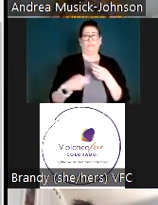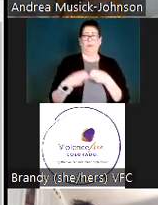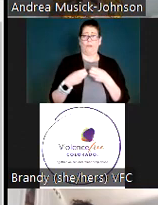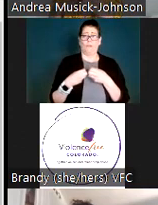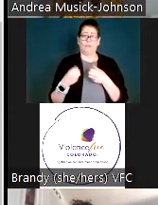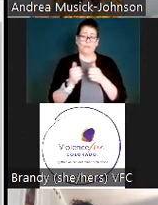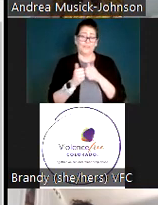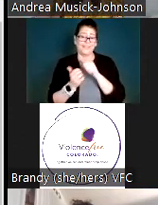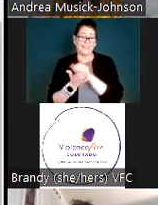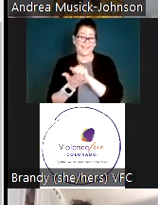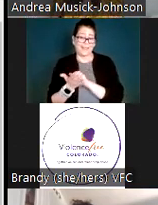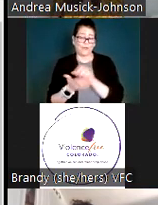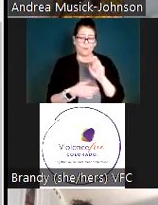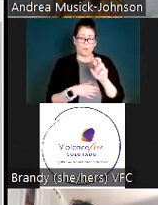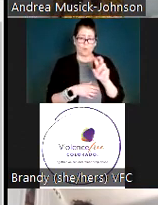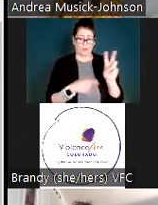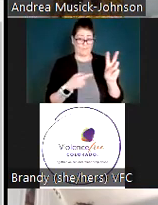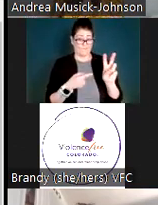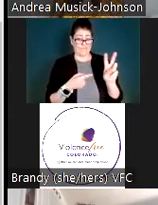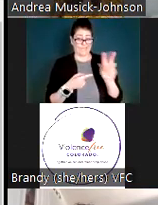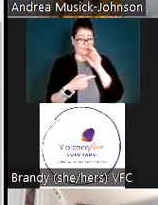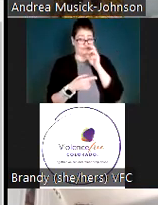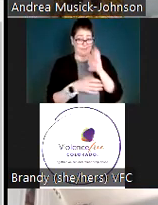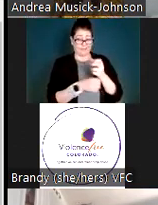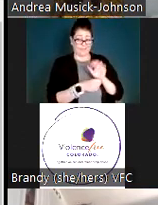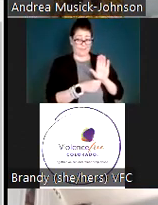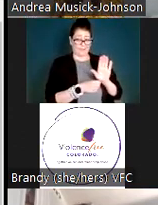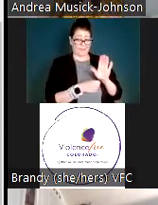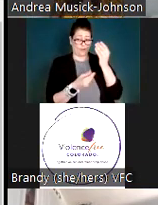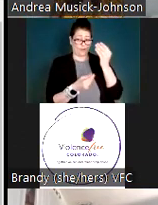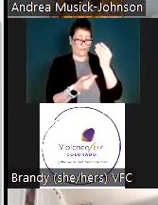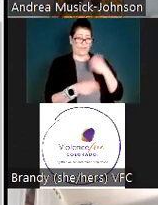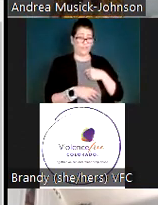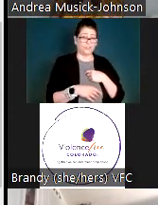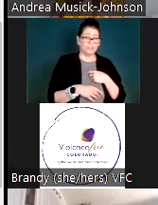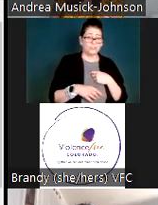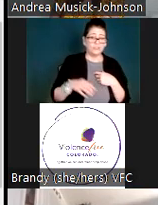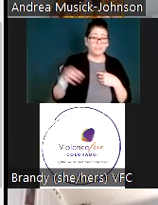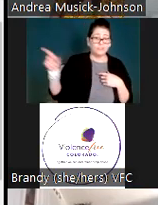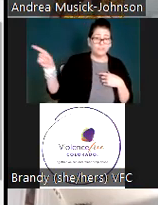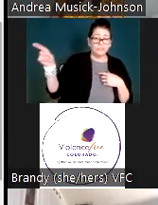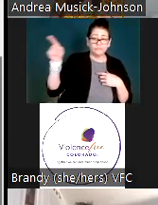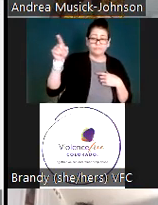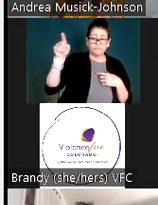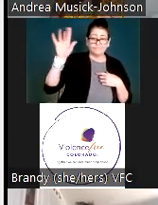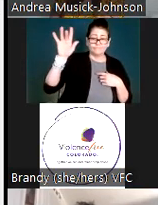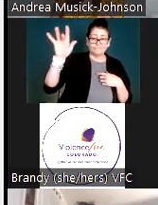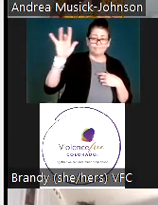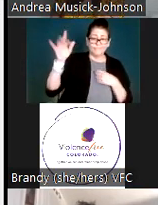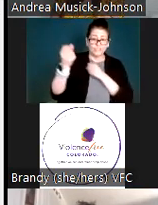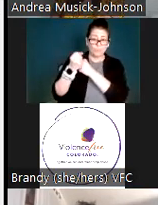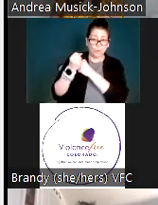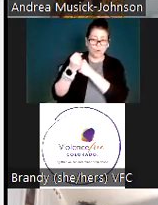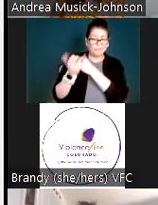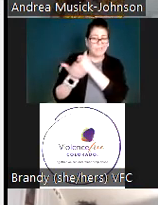a victim is not receiving notifications, you can click support here. And scroll down, and